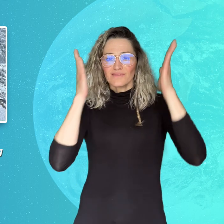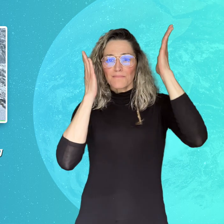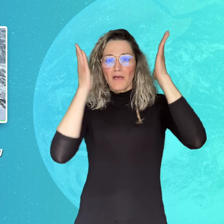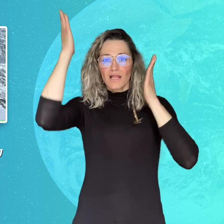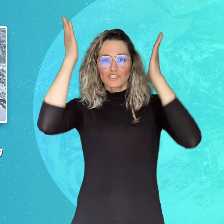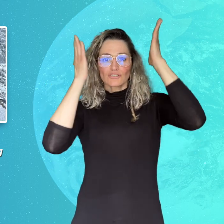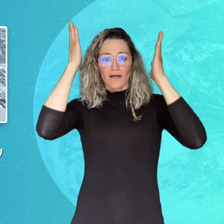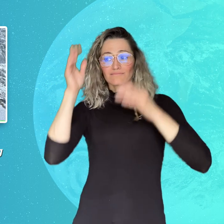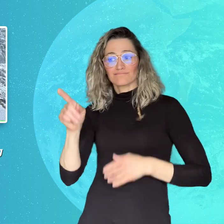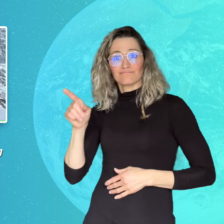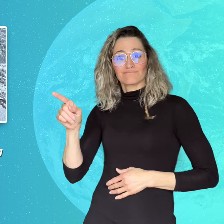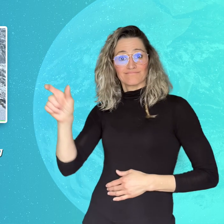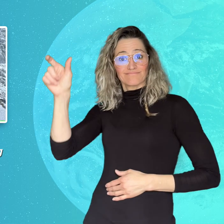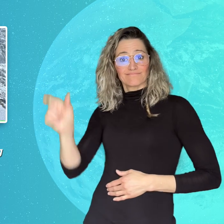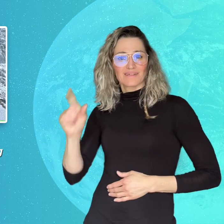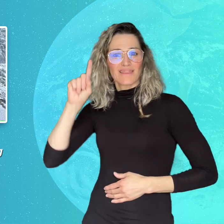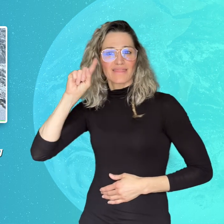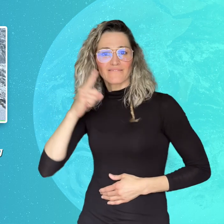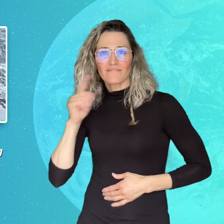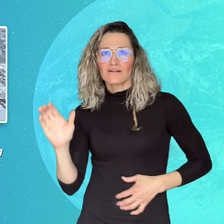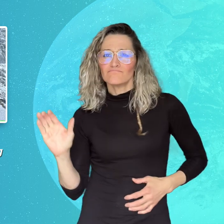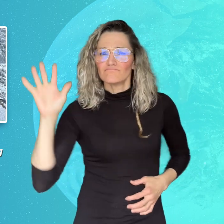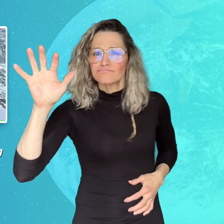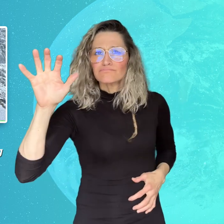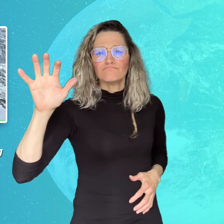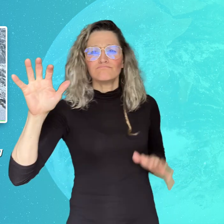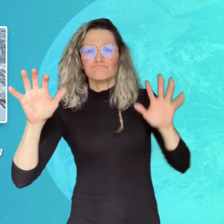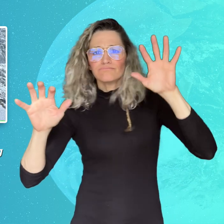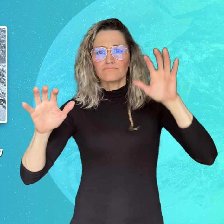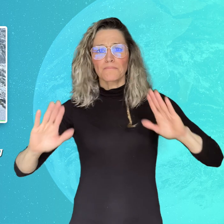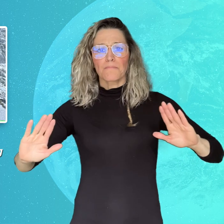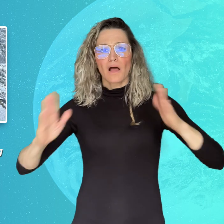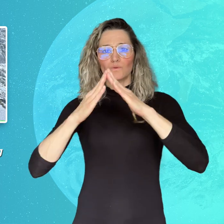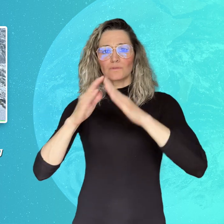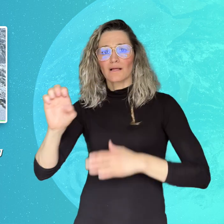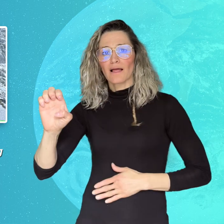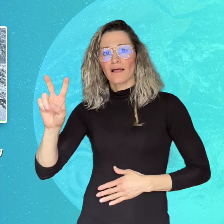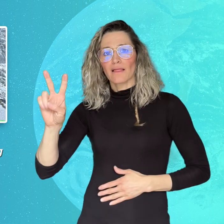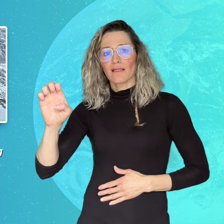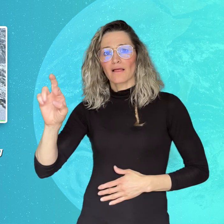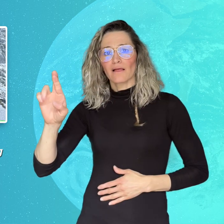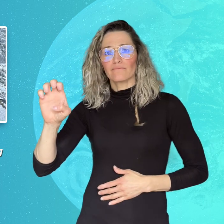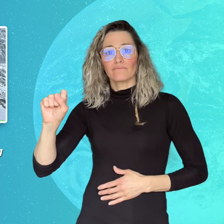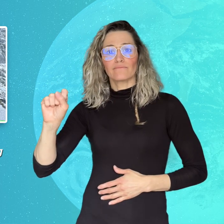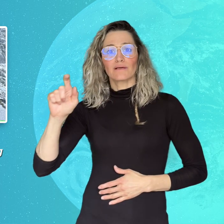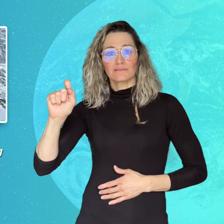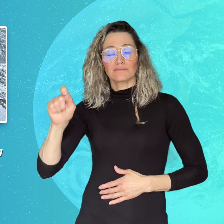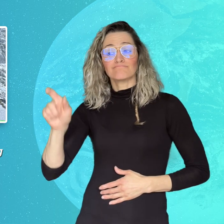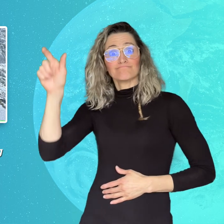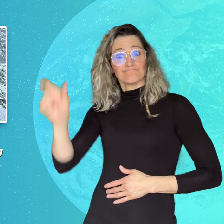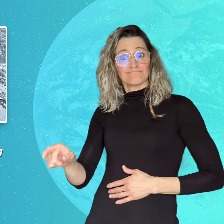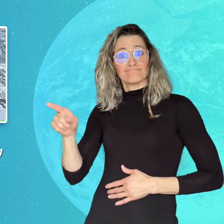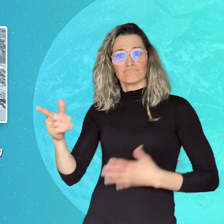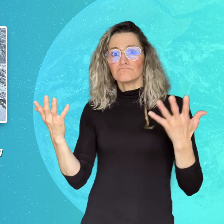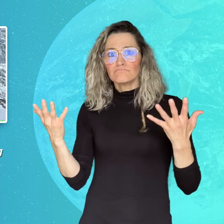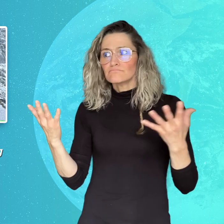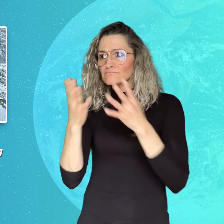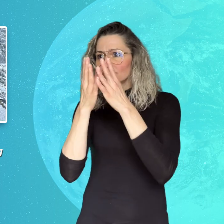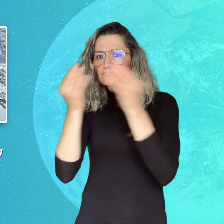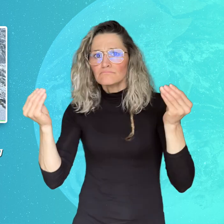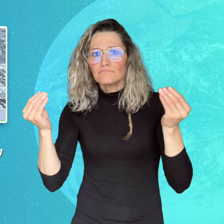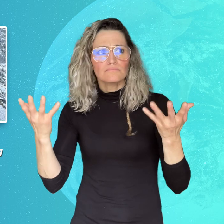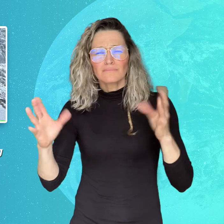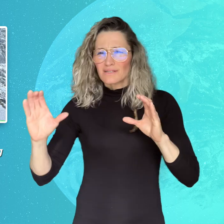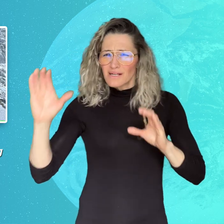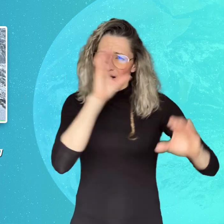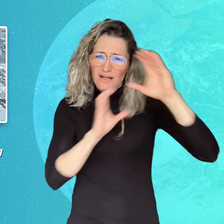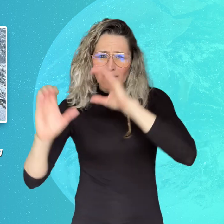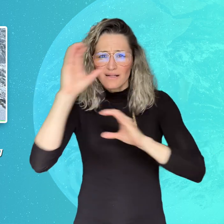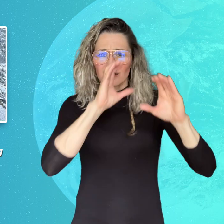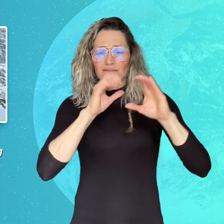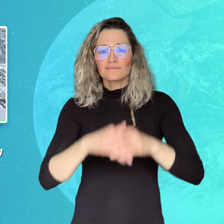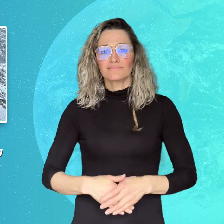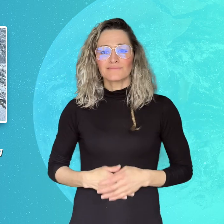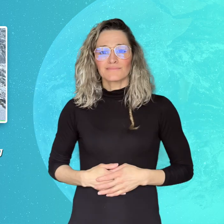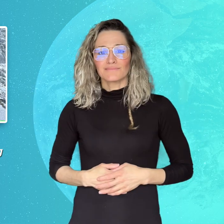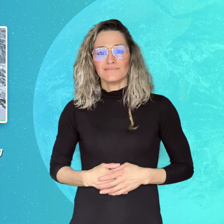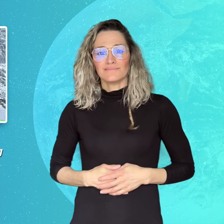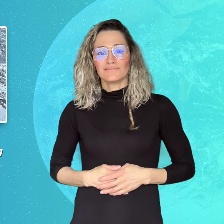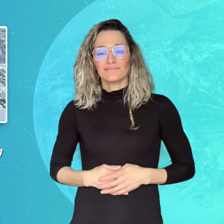Deaf Everest climber still missing